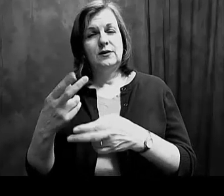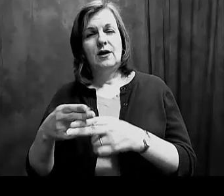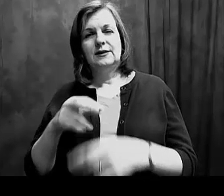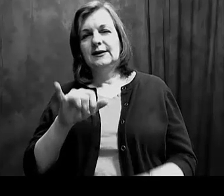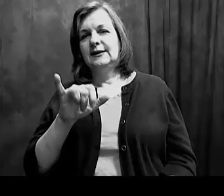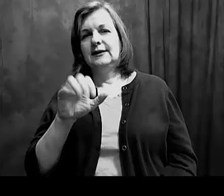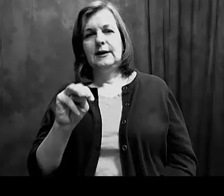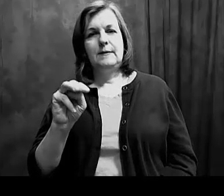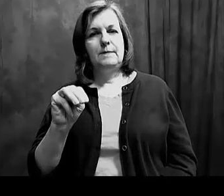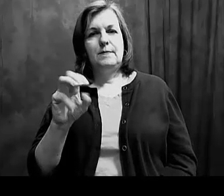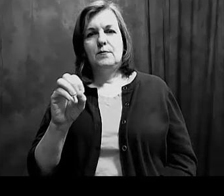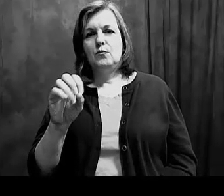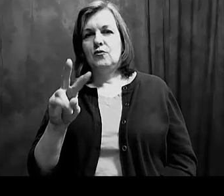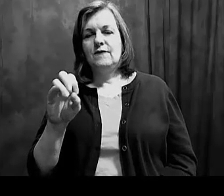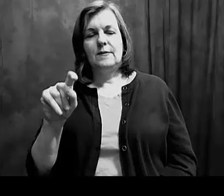these are the ones that you might be less familiar with